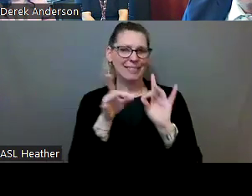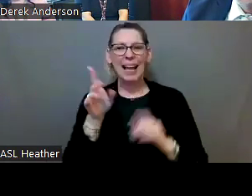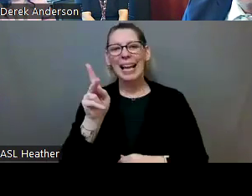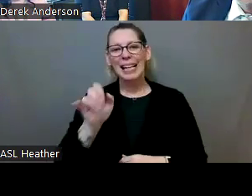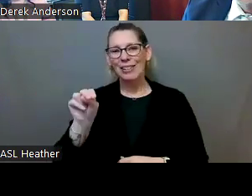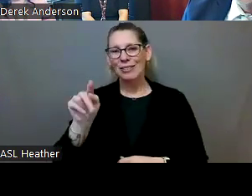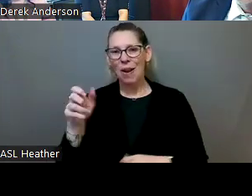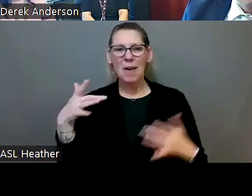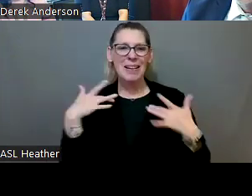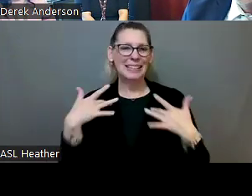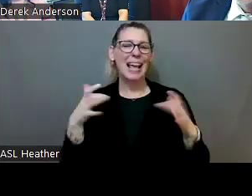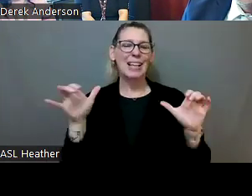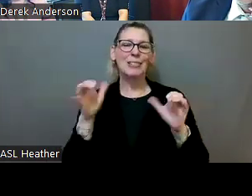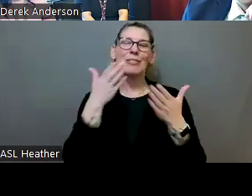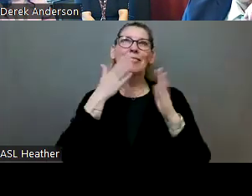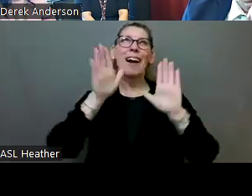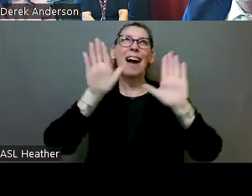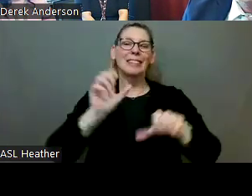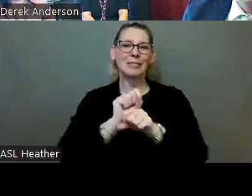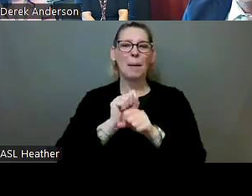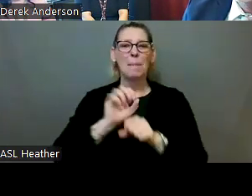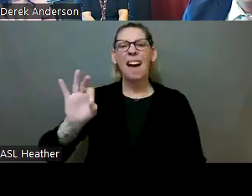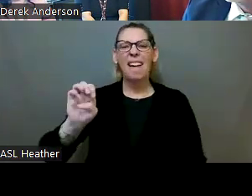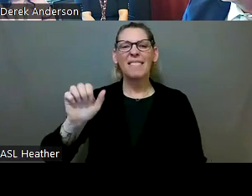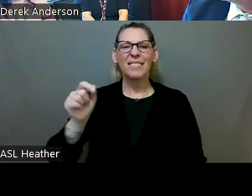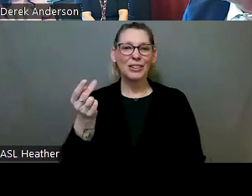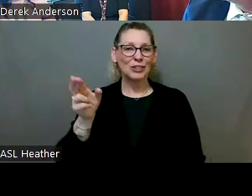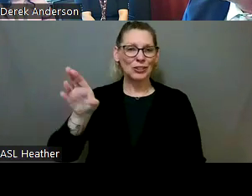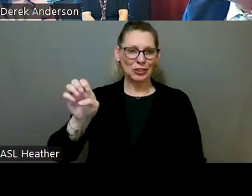doing like a feature article for us um to talk about some of the Big Ideas they're